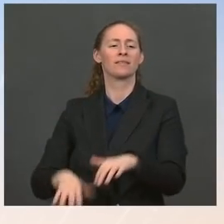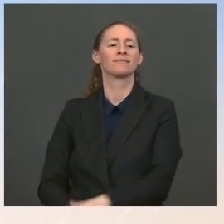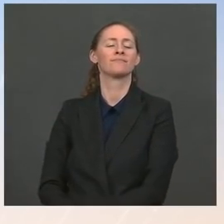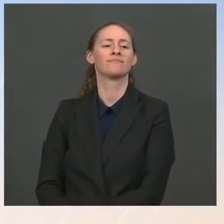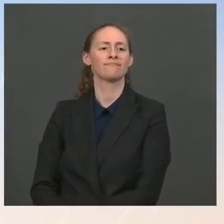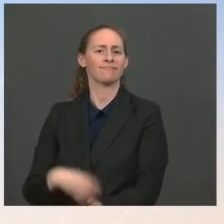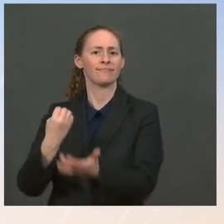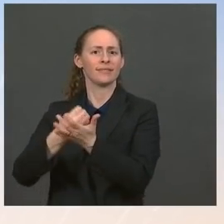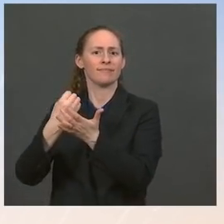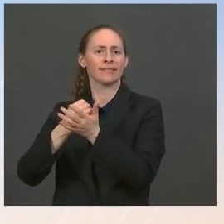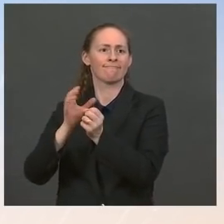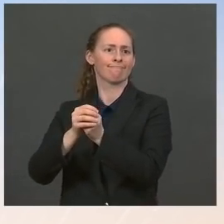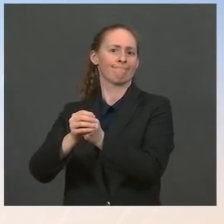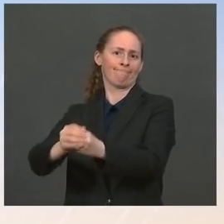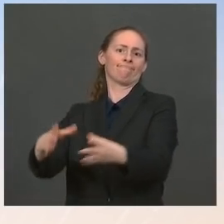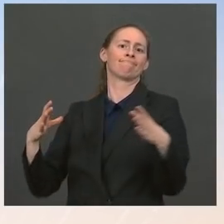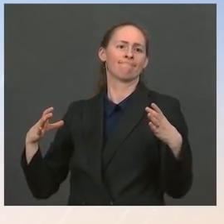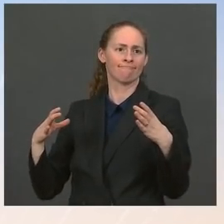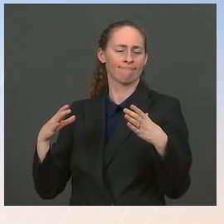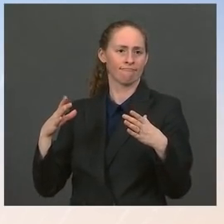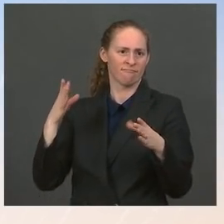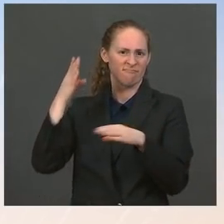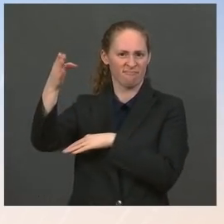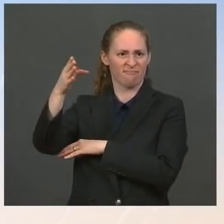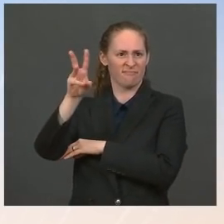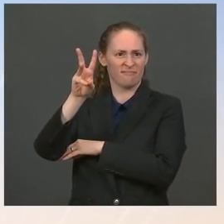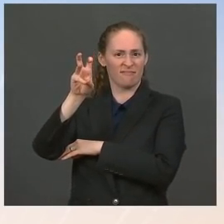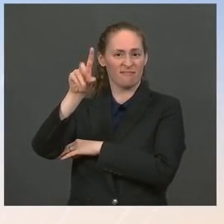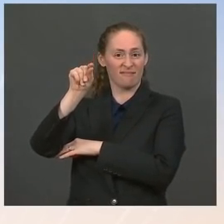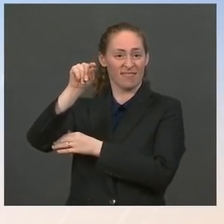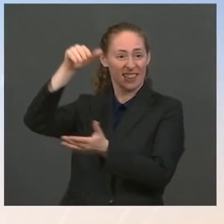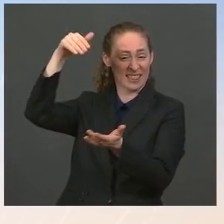620,000 jobs a month since the President took office;